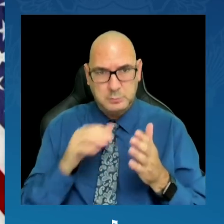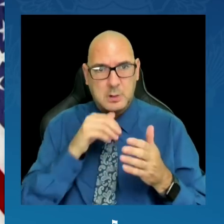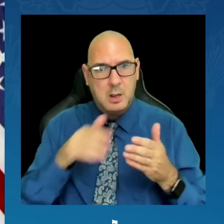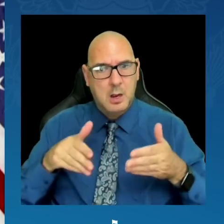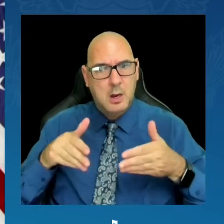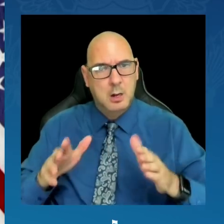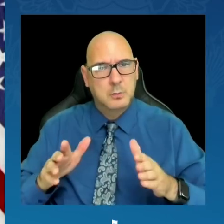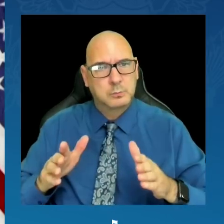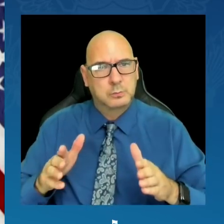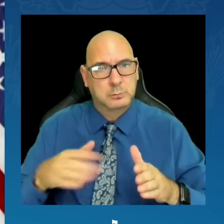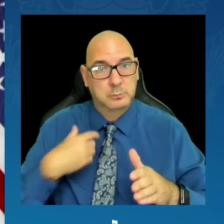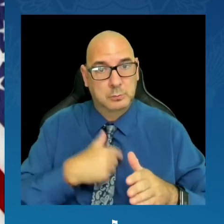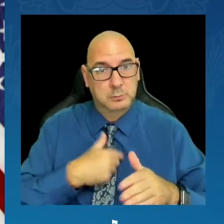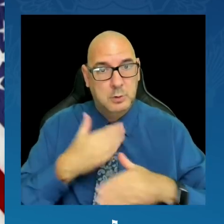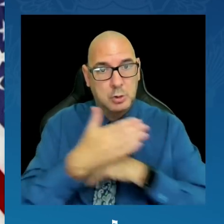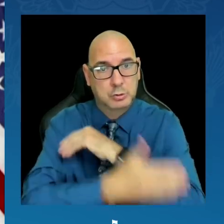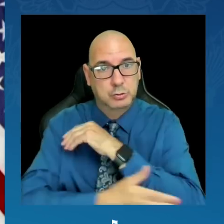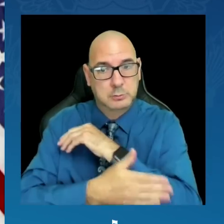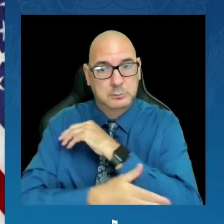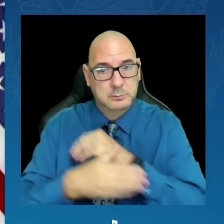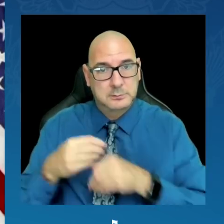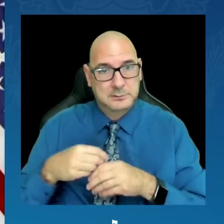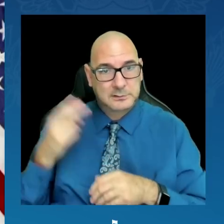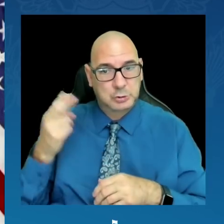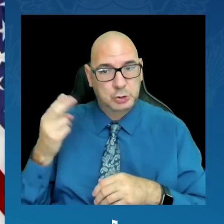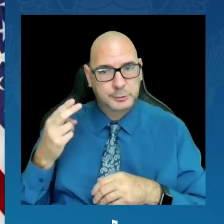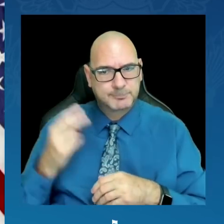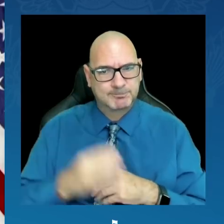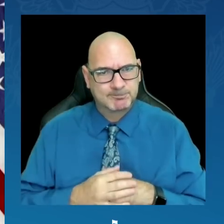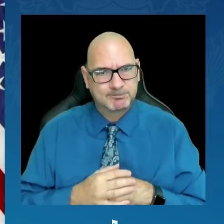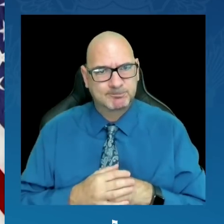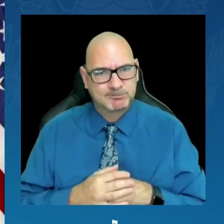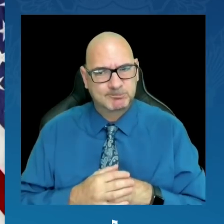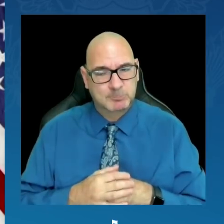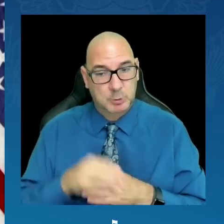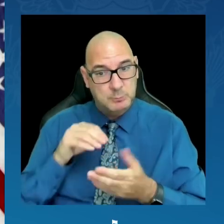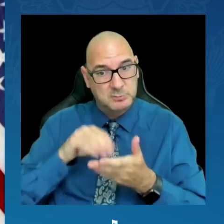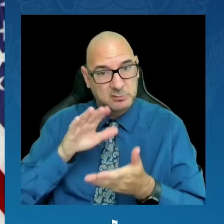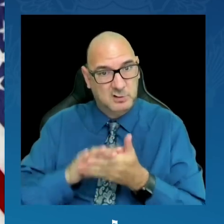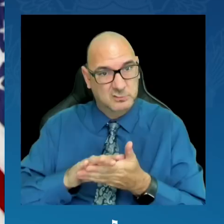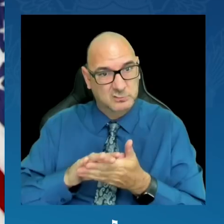They offer that in the opinion as a foundation for the decision they rendered today.